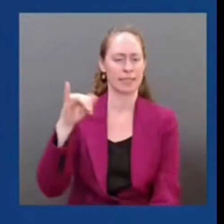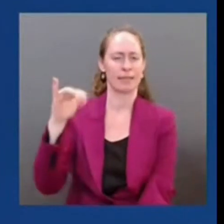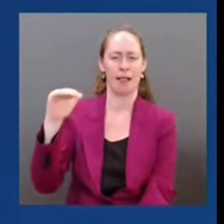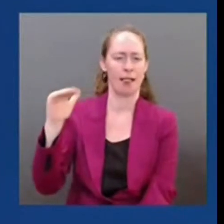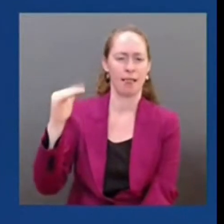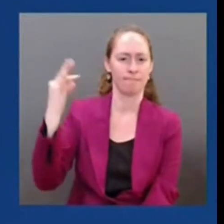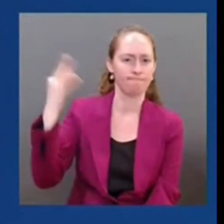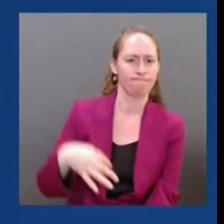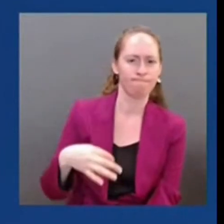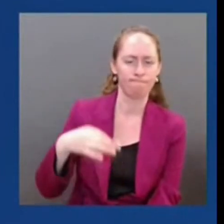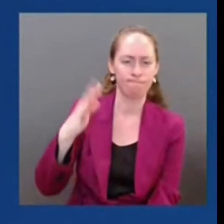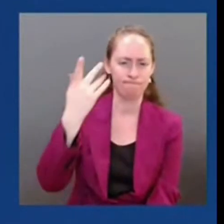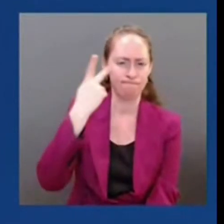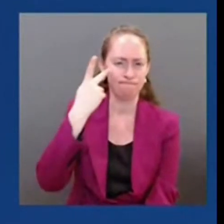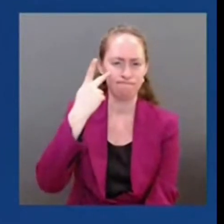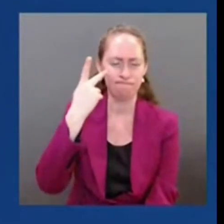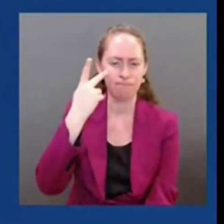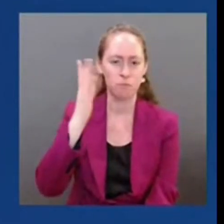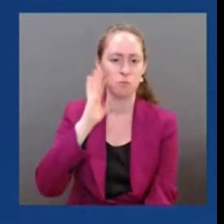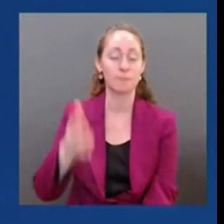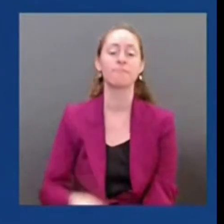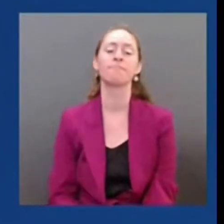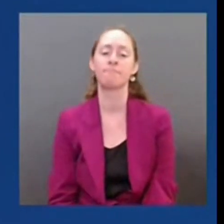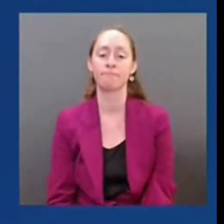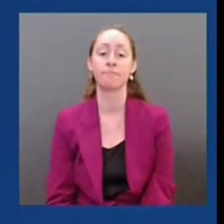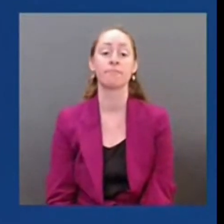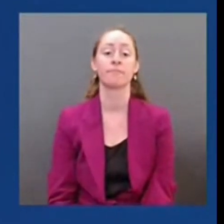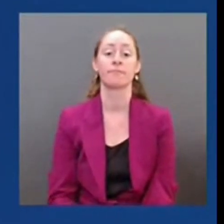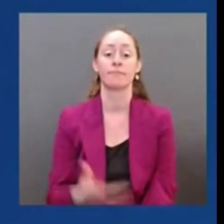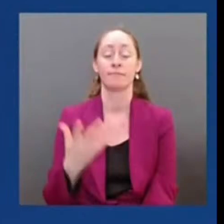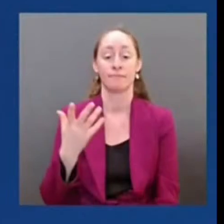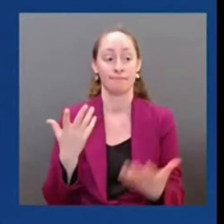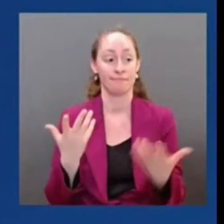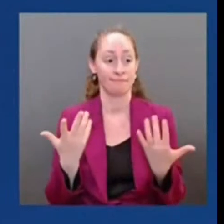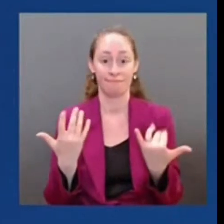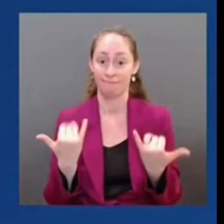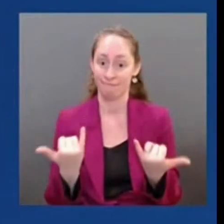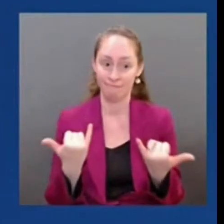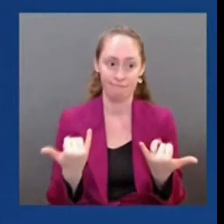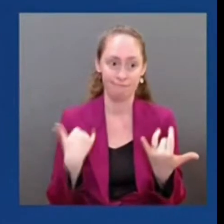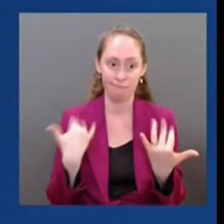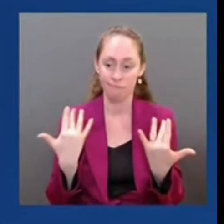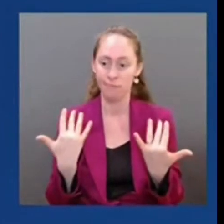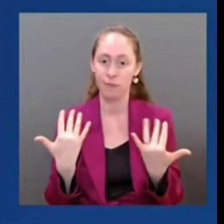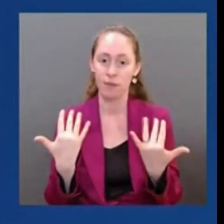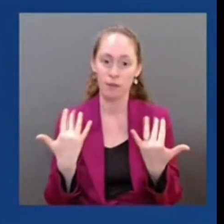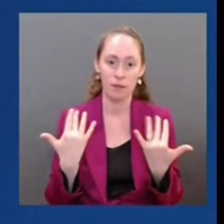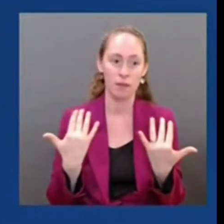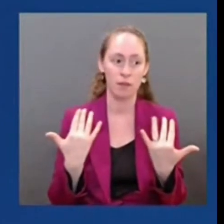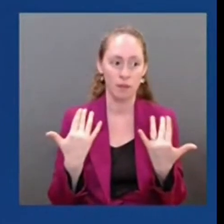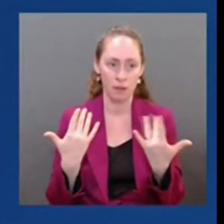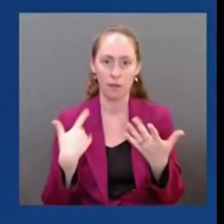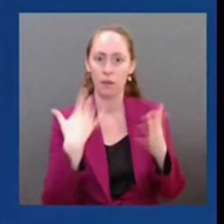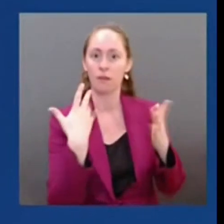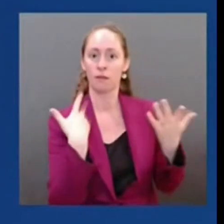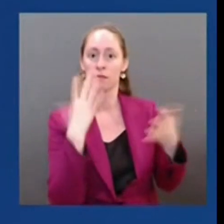OBVIOUSLY, DON'T KNOW WHAT THE DETAILS OF WHAT OTHER COUNTRIES